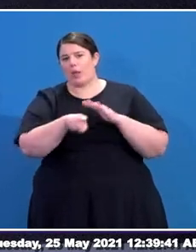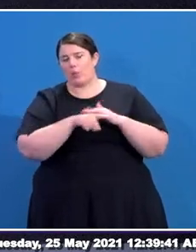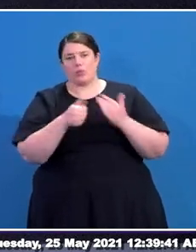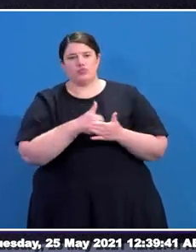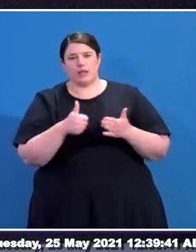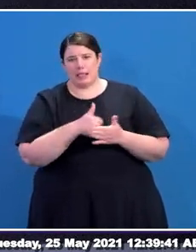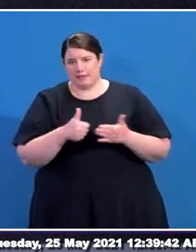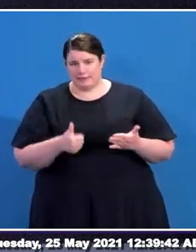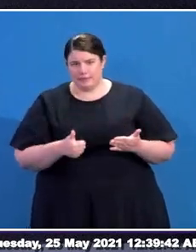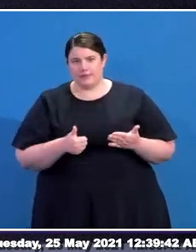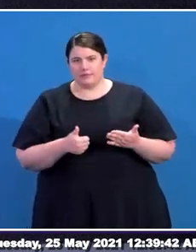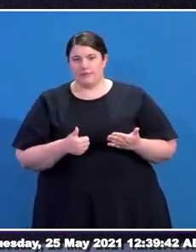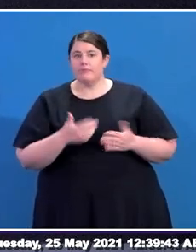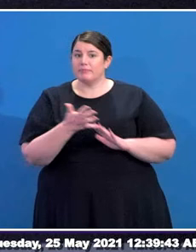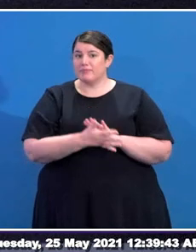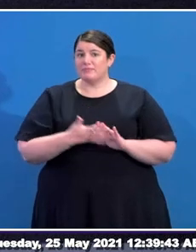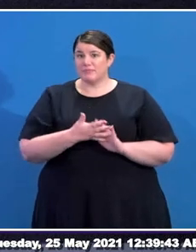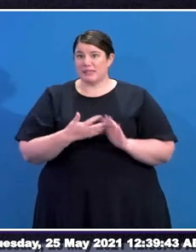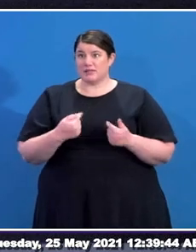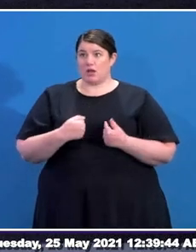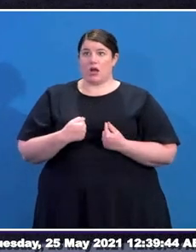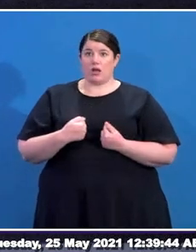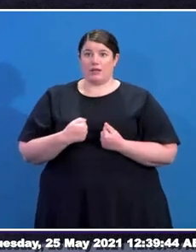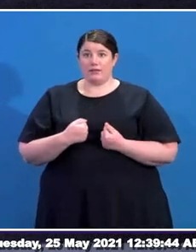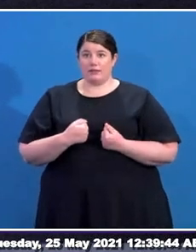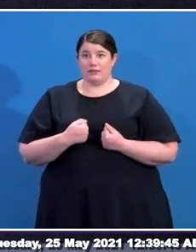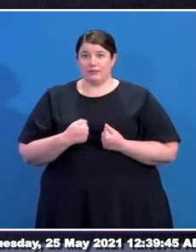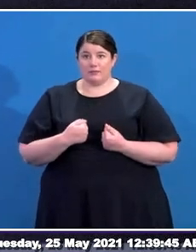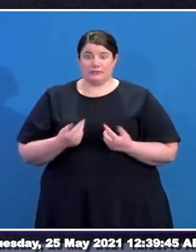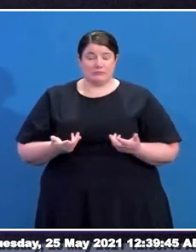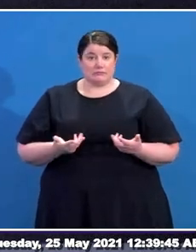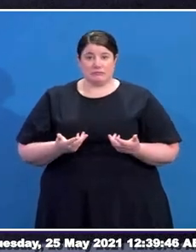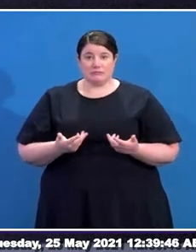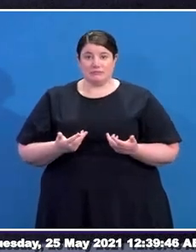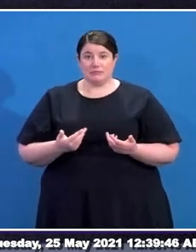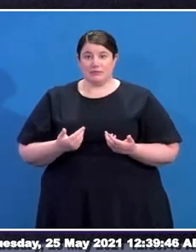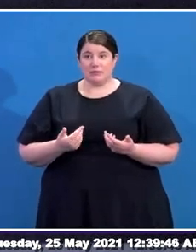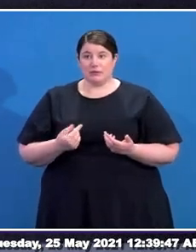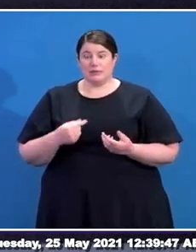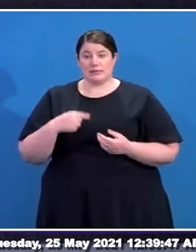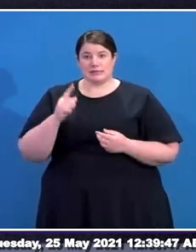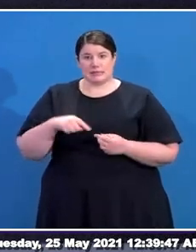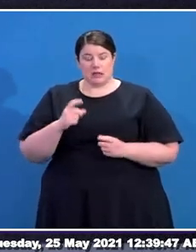ask --- you know, so that I become a bit insecure about getting him out into the